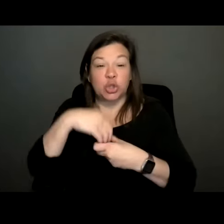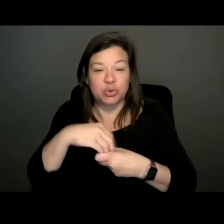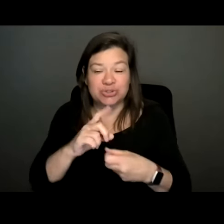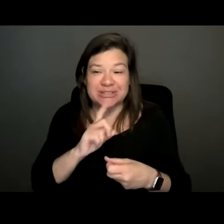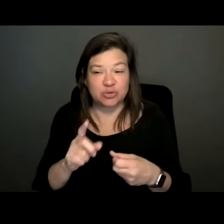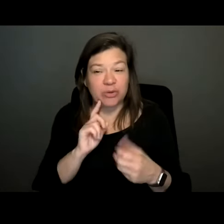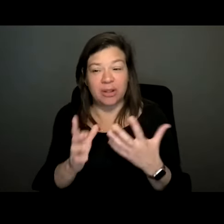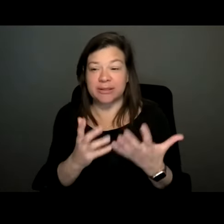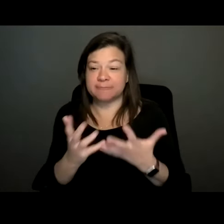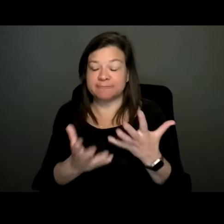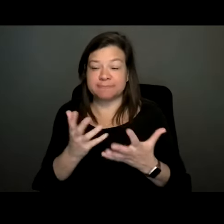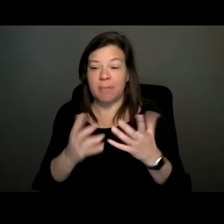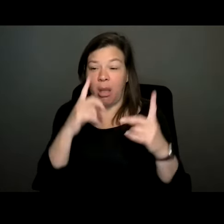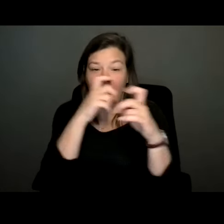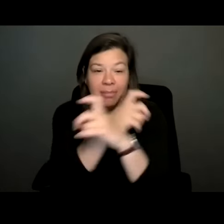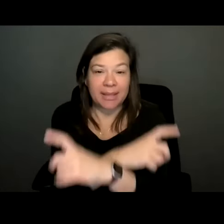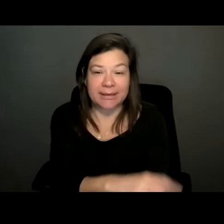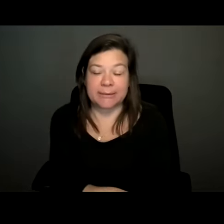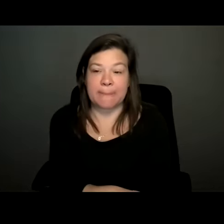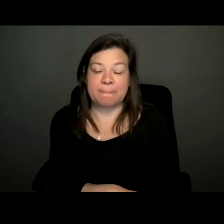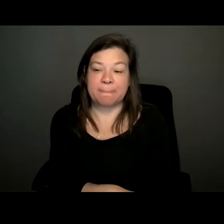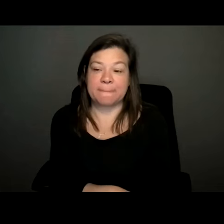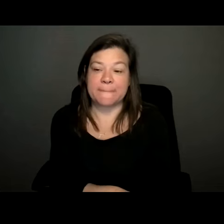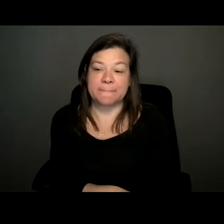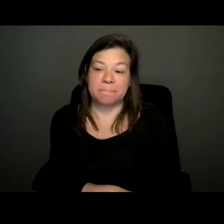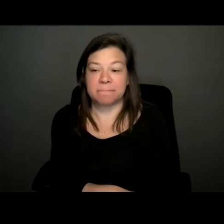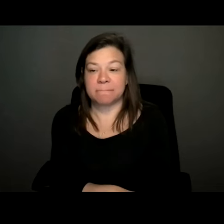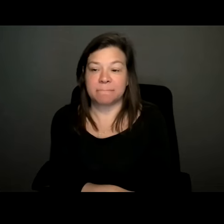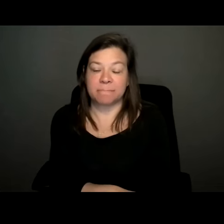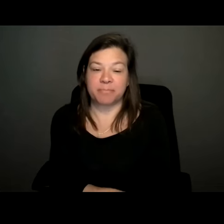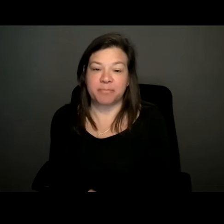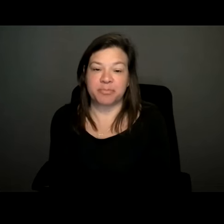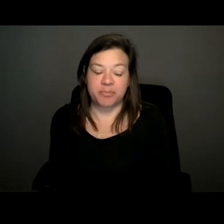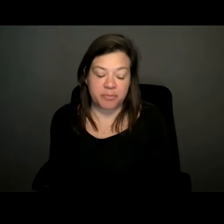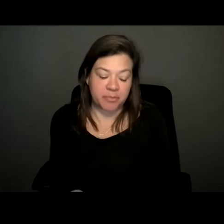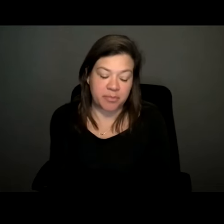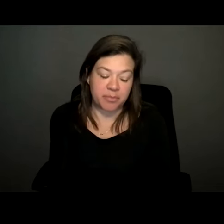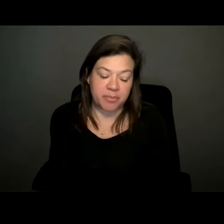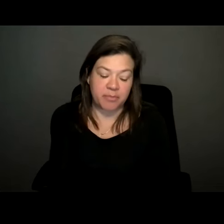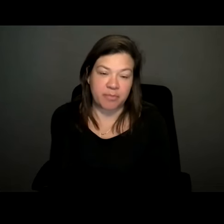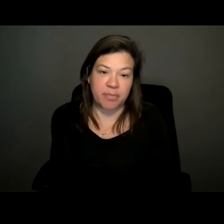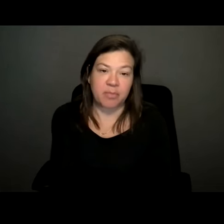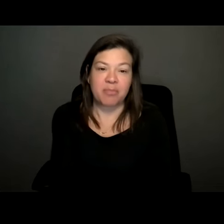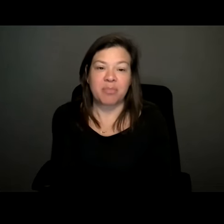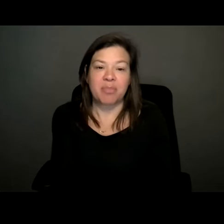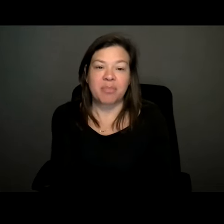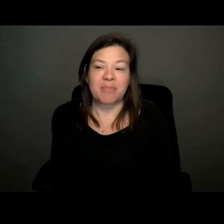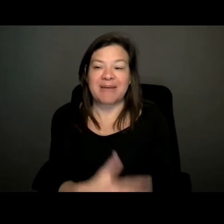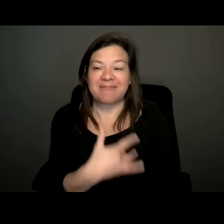and it's so complicated. But that sort of, I think those complexities are really kind of, I mean, to bring it back